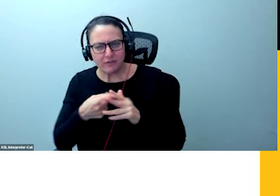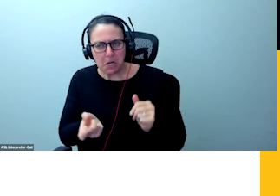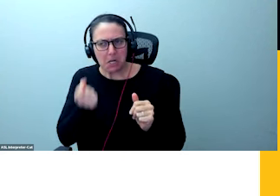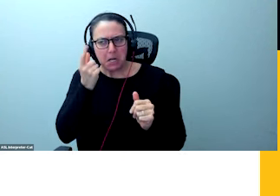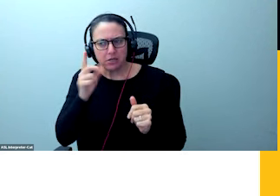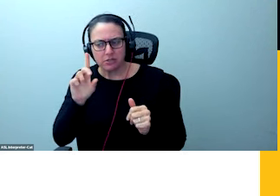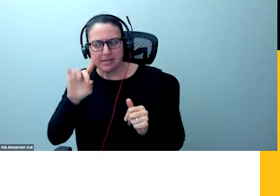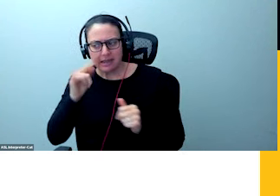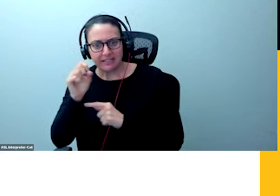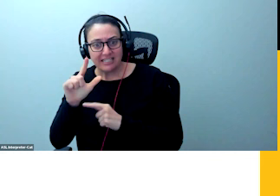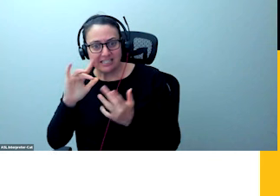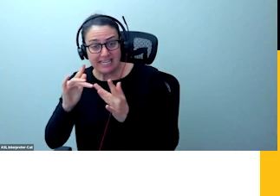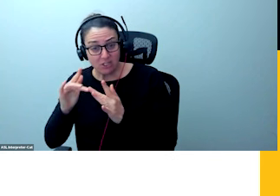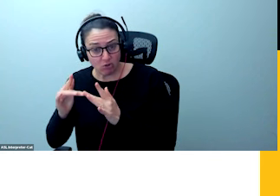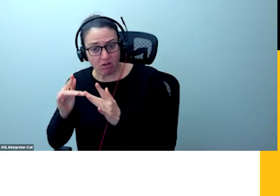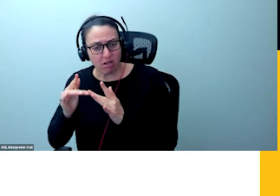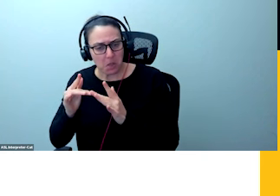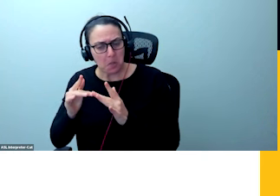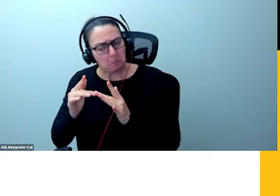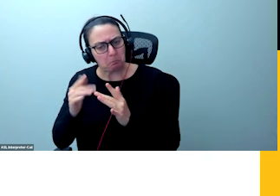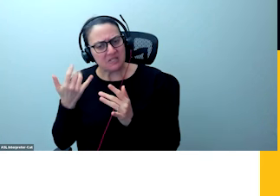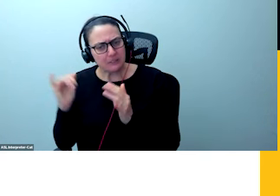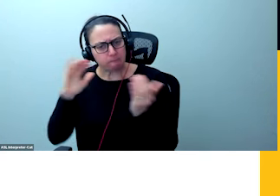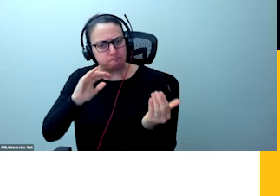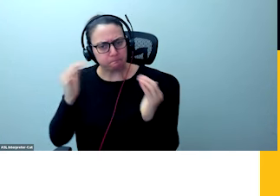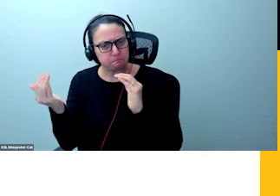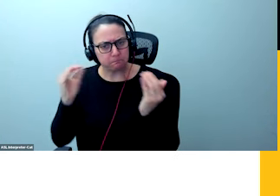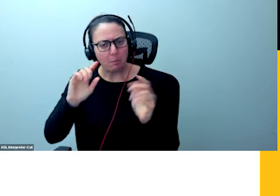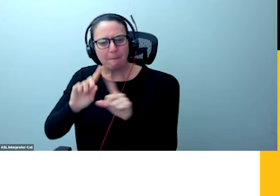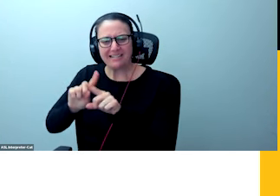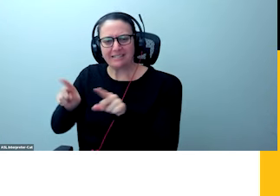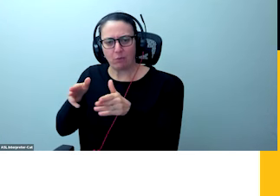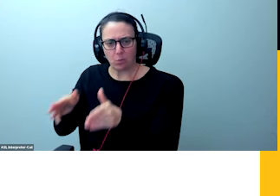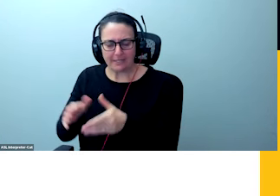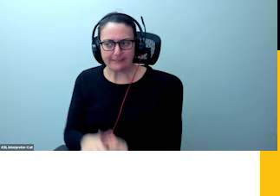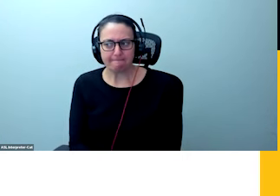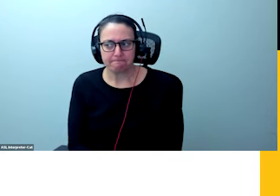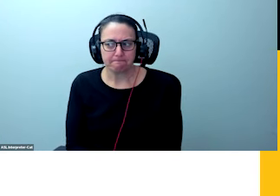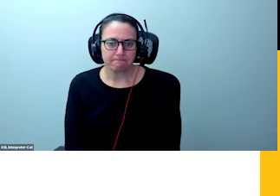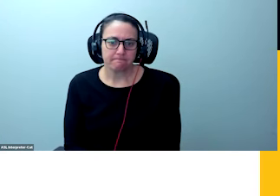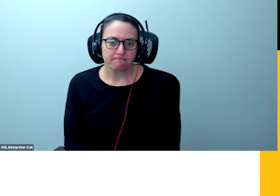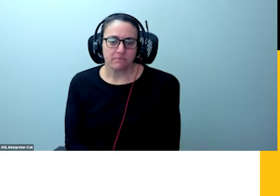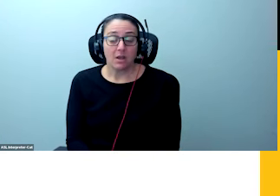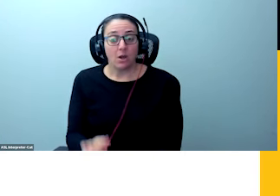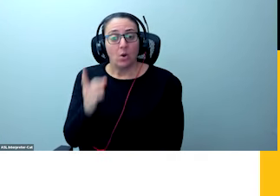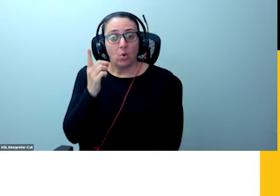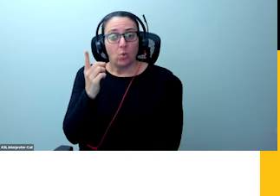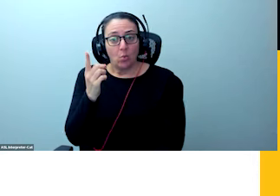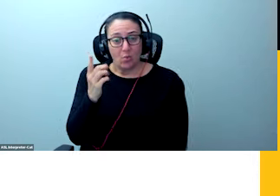over the decades, have also been mirrored in digital design but in some different ways. So one of those aspects of digital design,